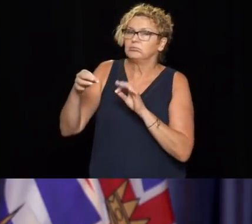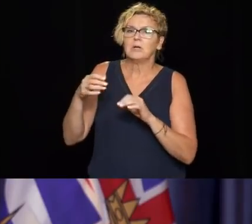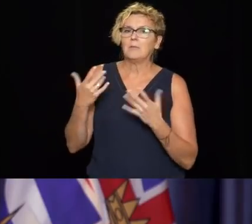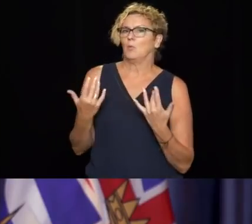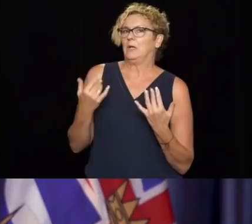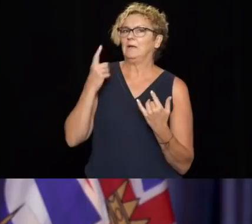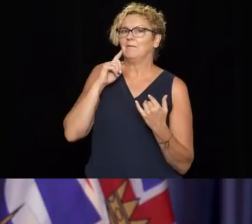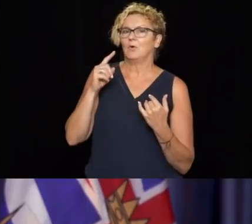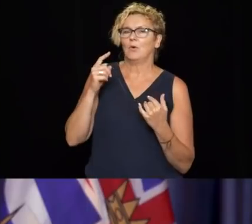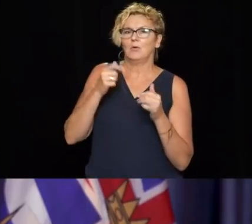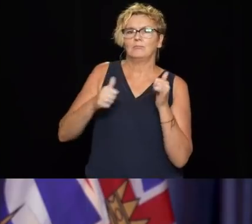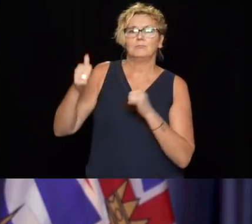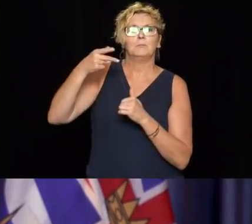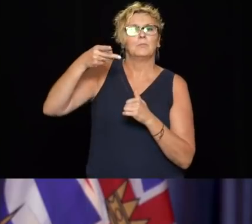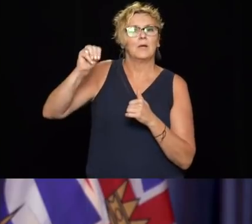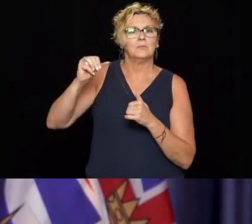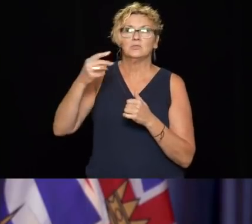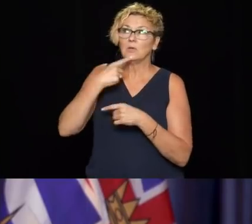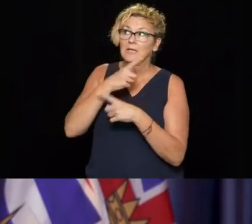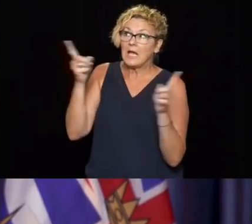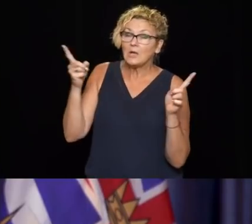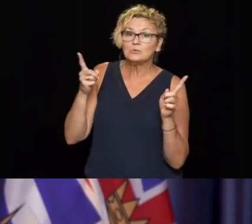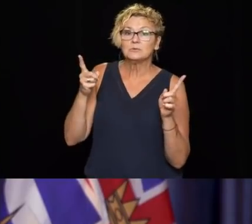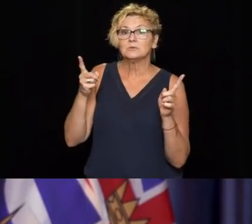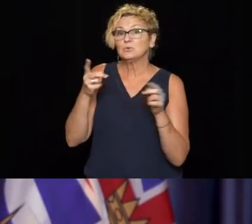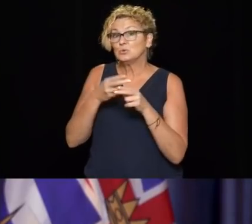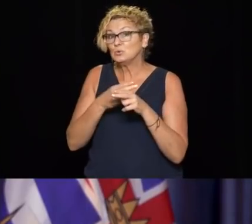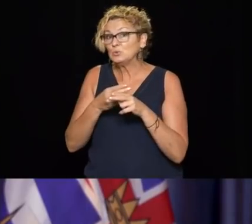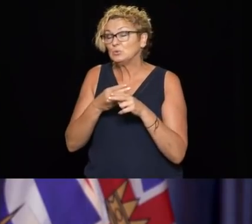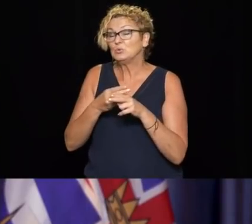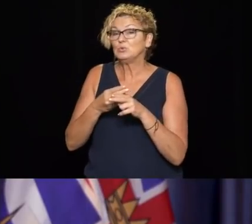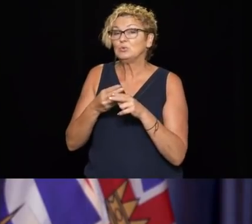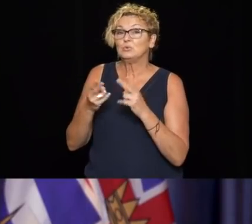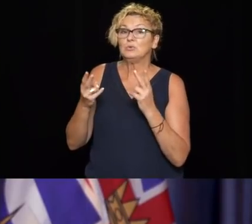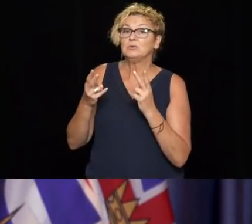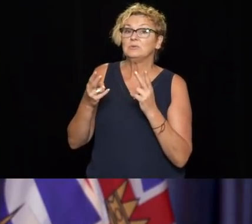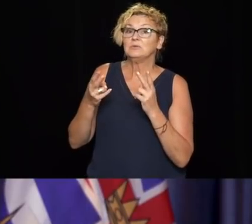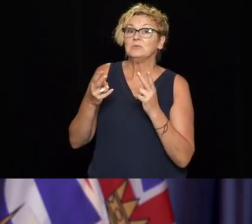to what we believe is an appropriate national program at this point, I have not heard any